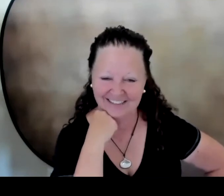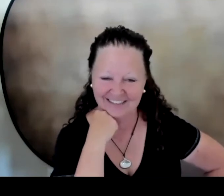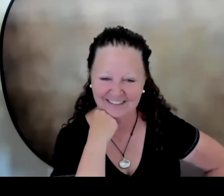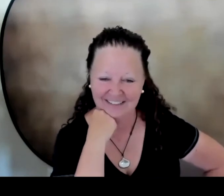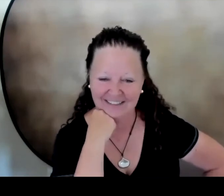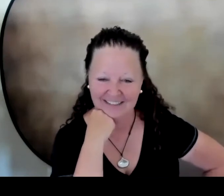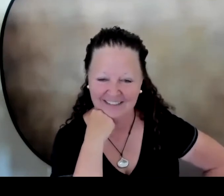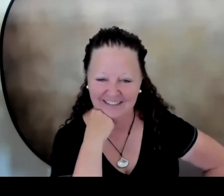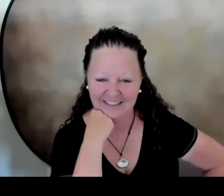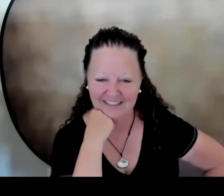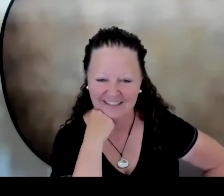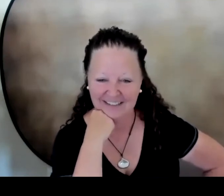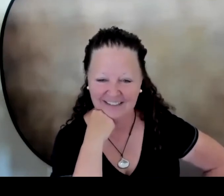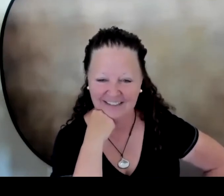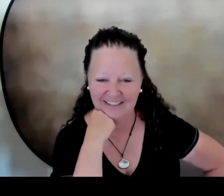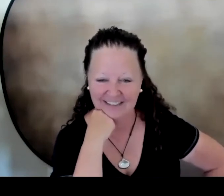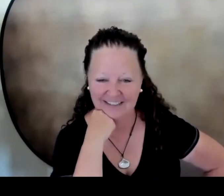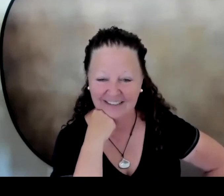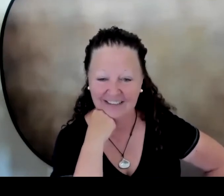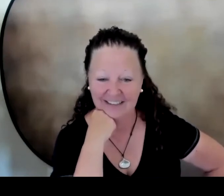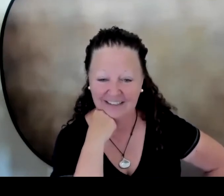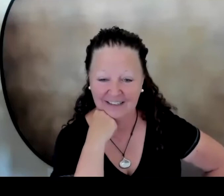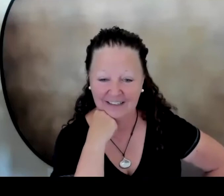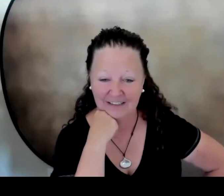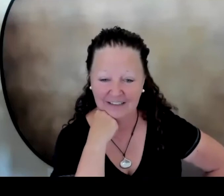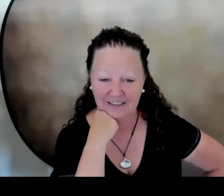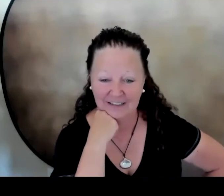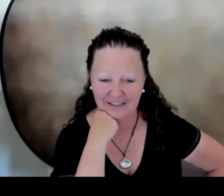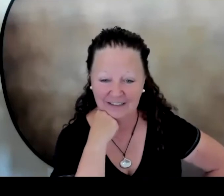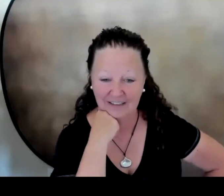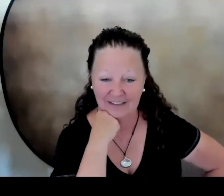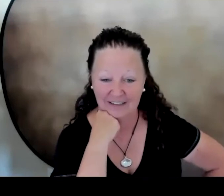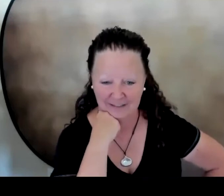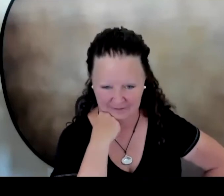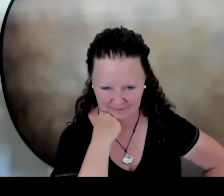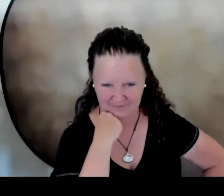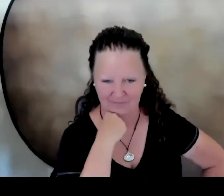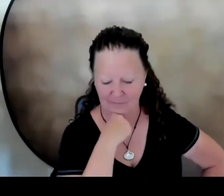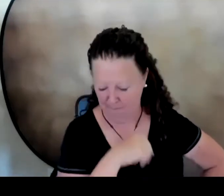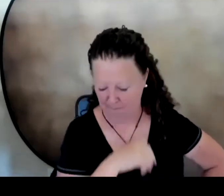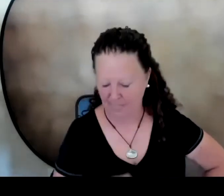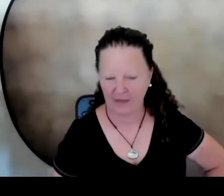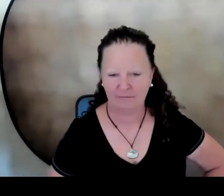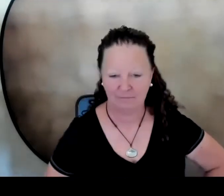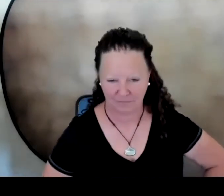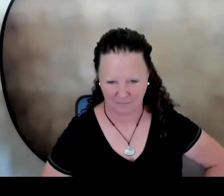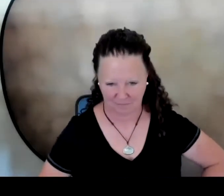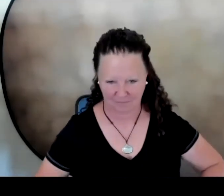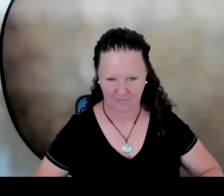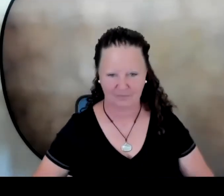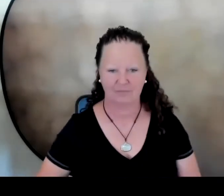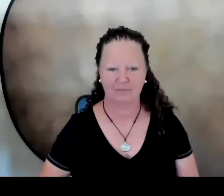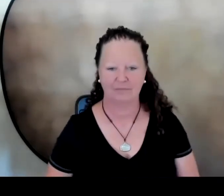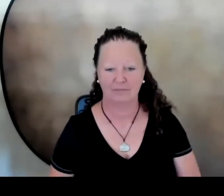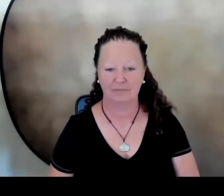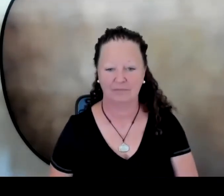you have to boil some water with some onion, ginger, lemongrass,